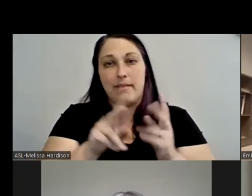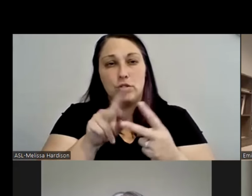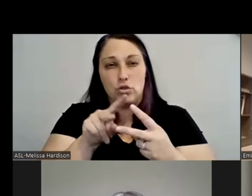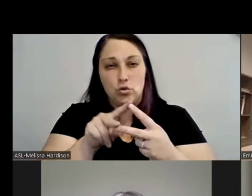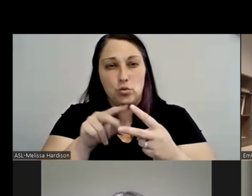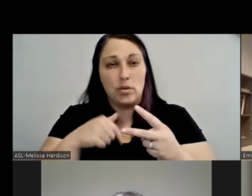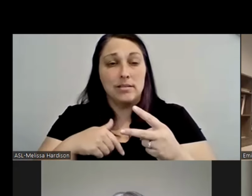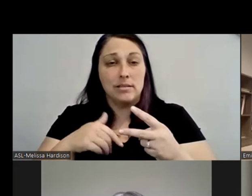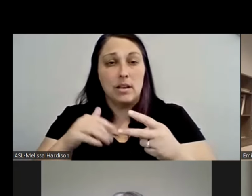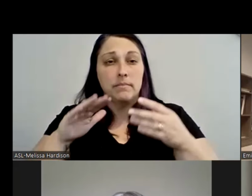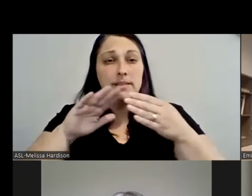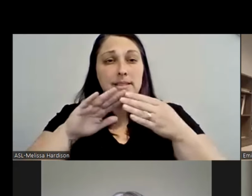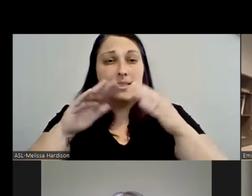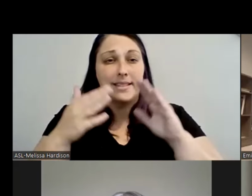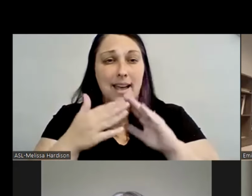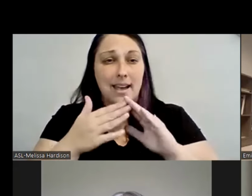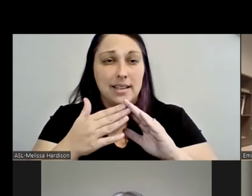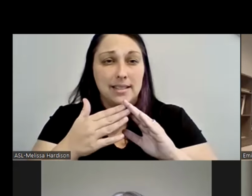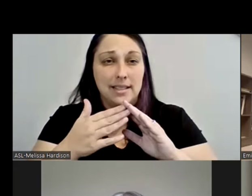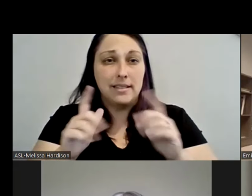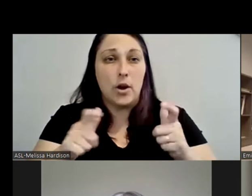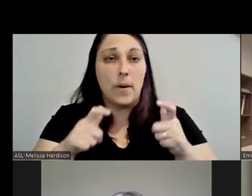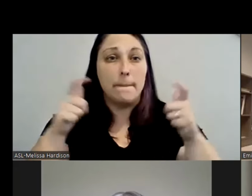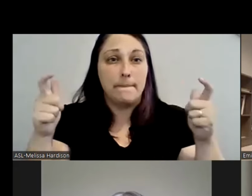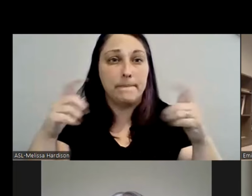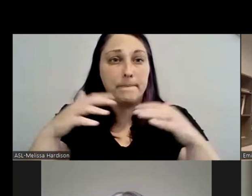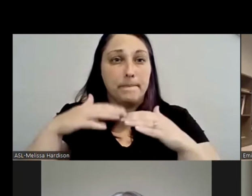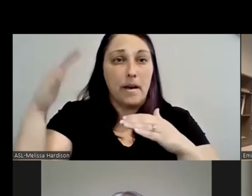to make.z For choices.